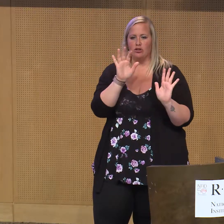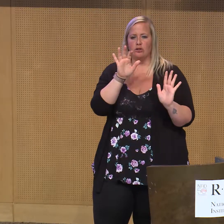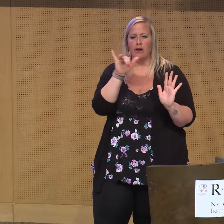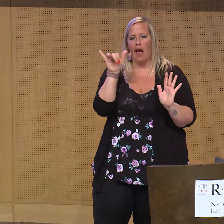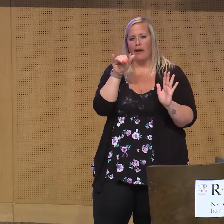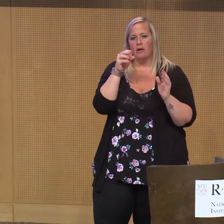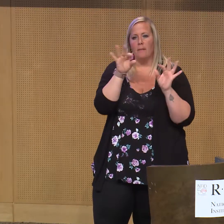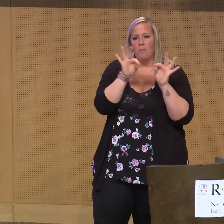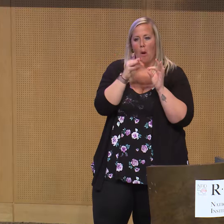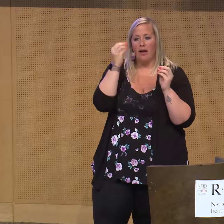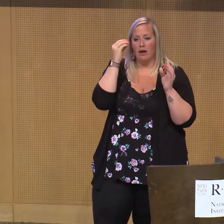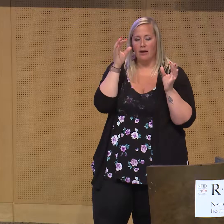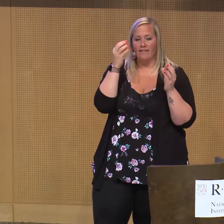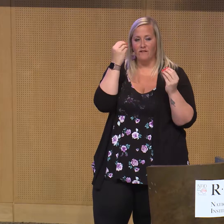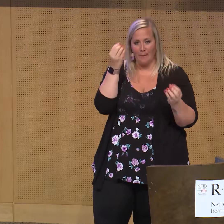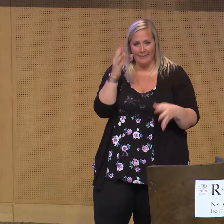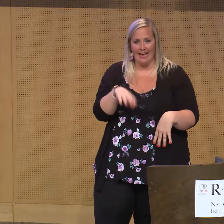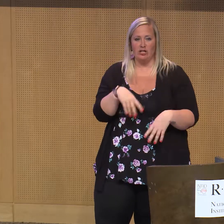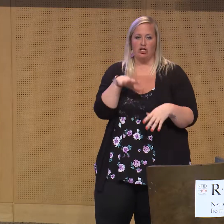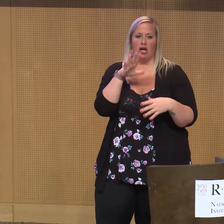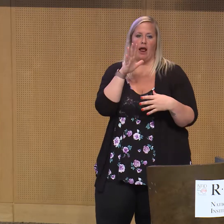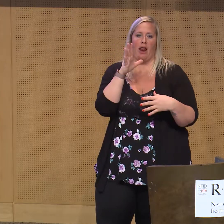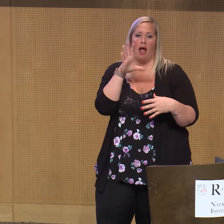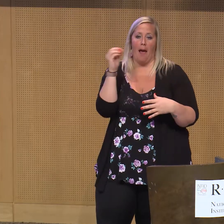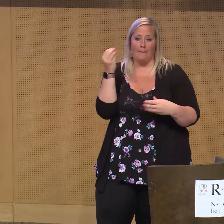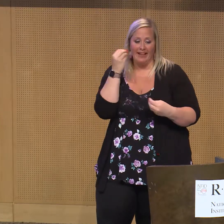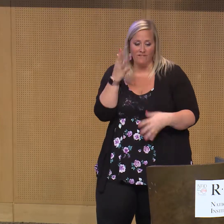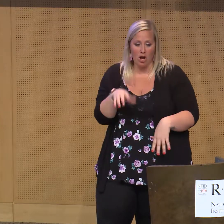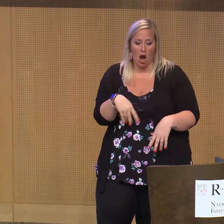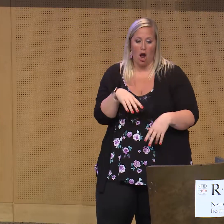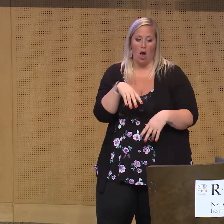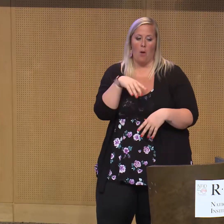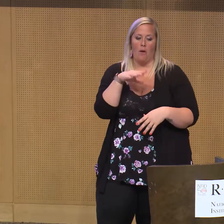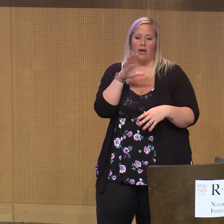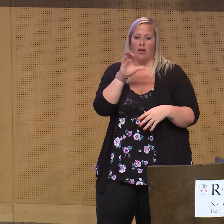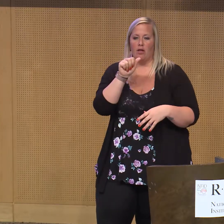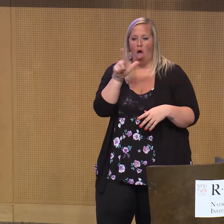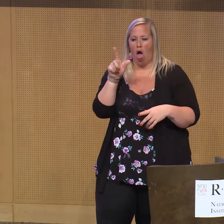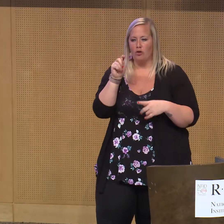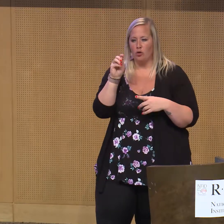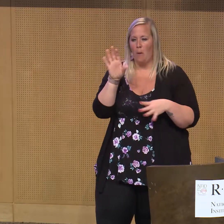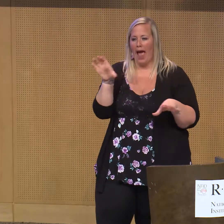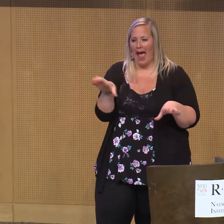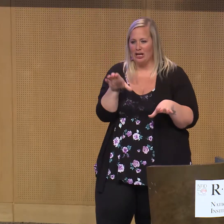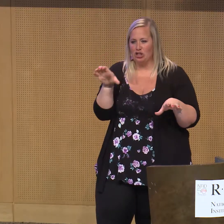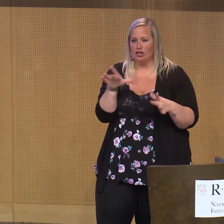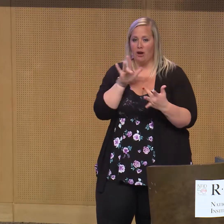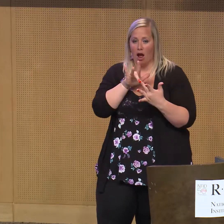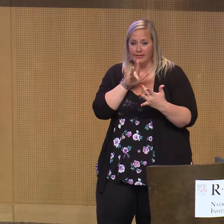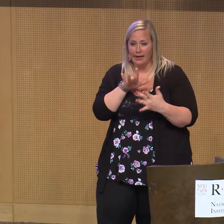to leave the page. So relevant information has to be there-- things like company information, or a call to action,